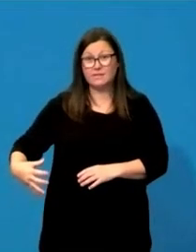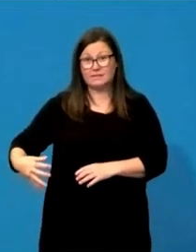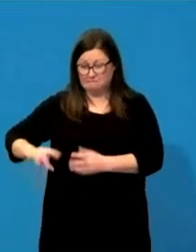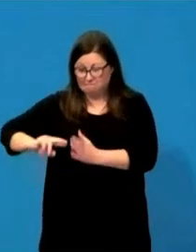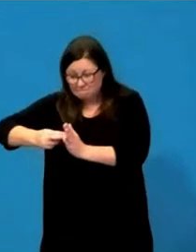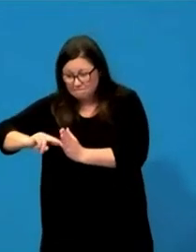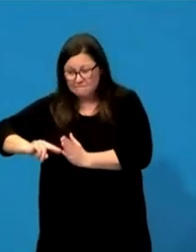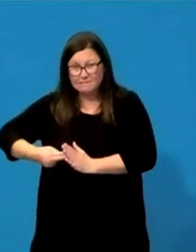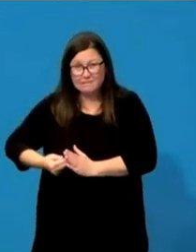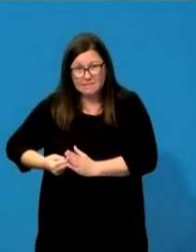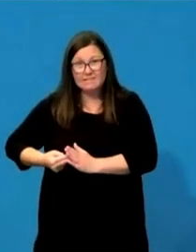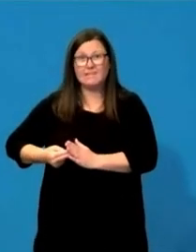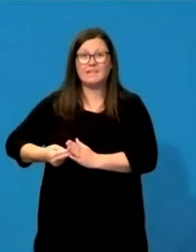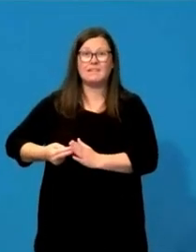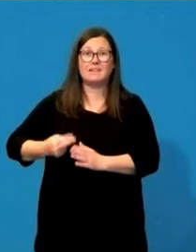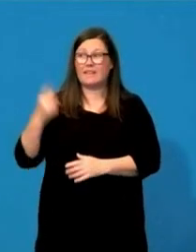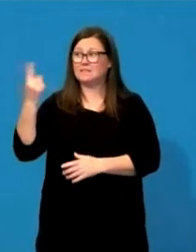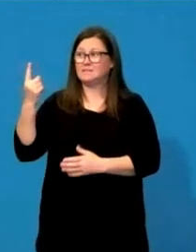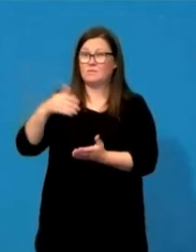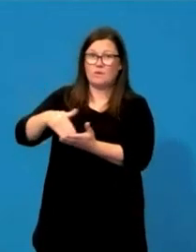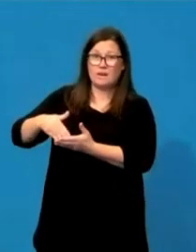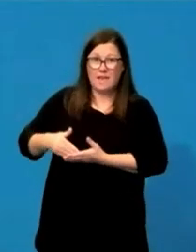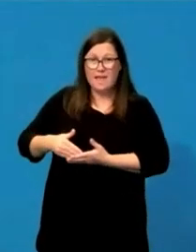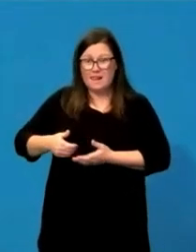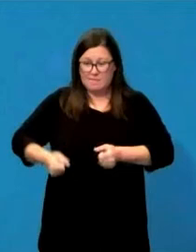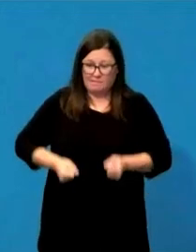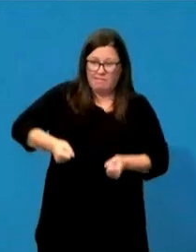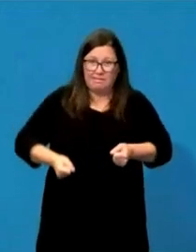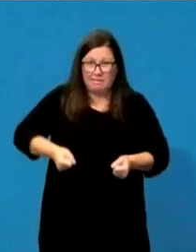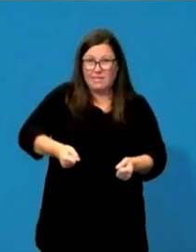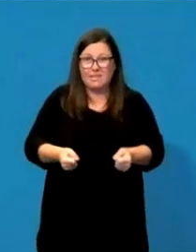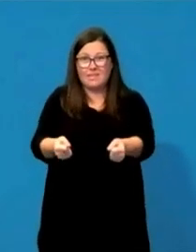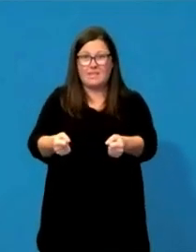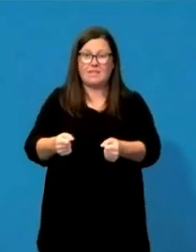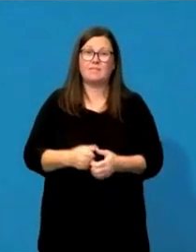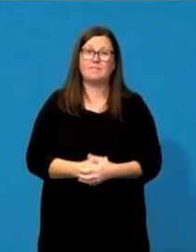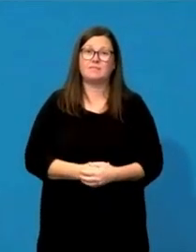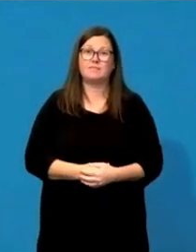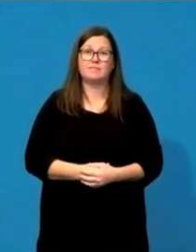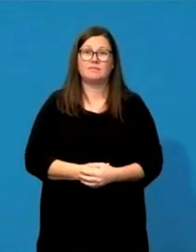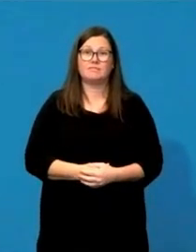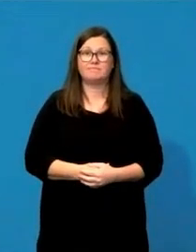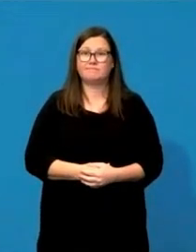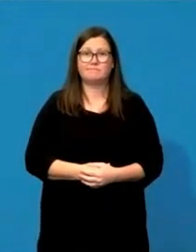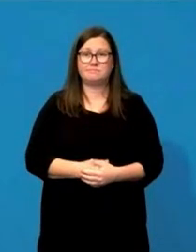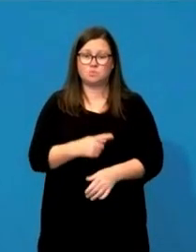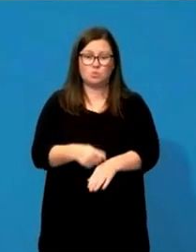Yeah. I was in there one hour stuck in the toilet.